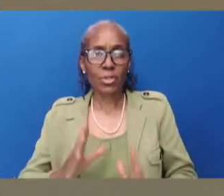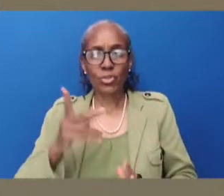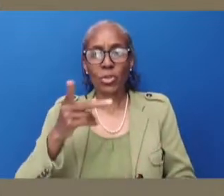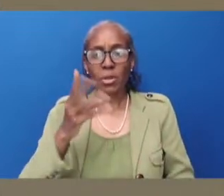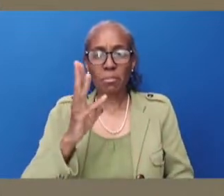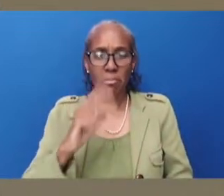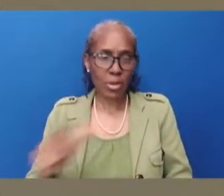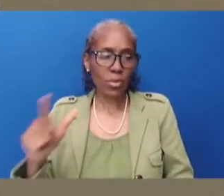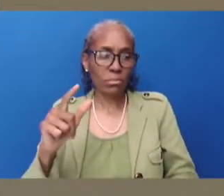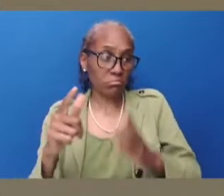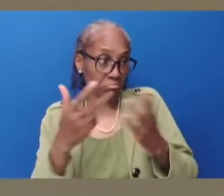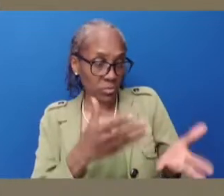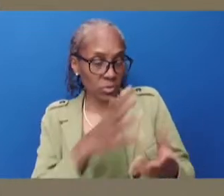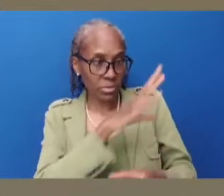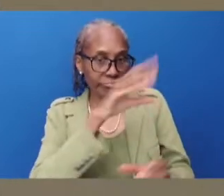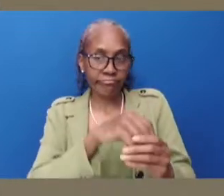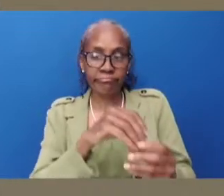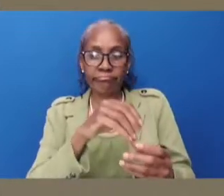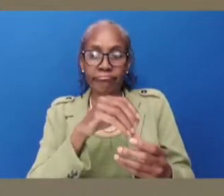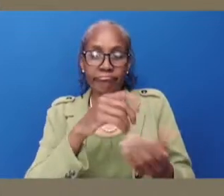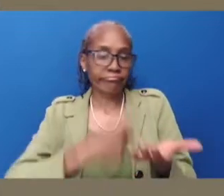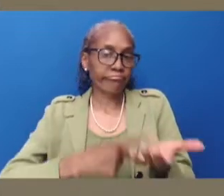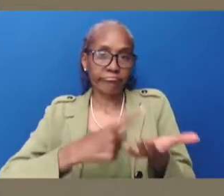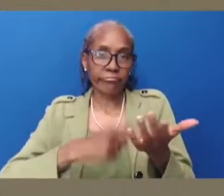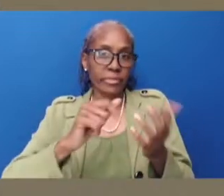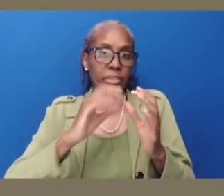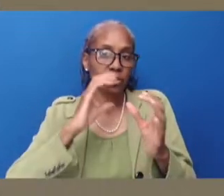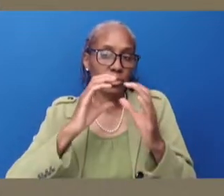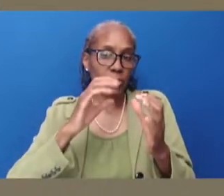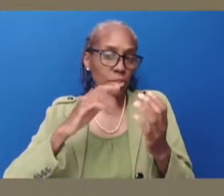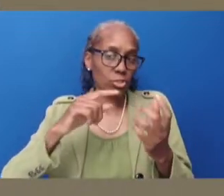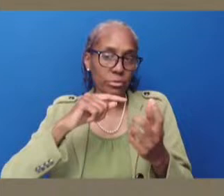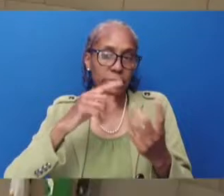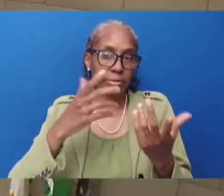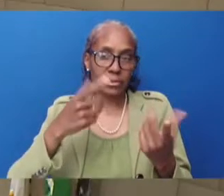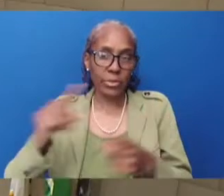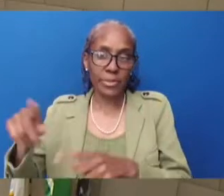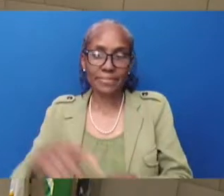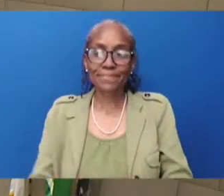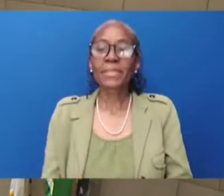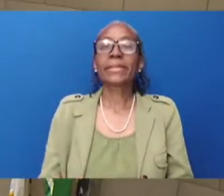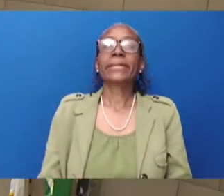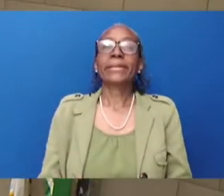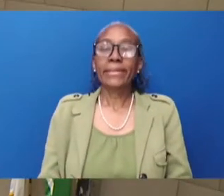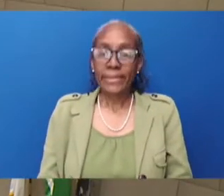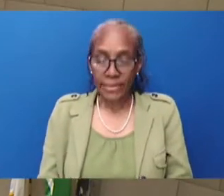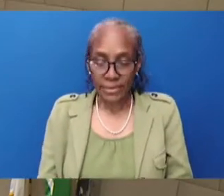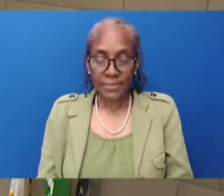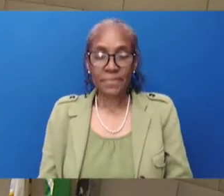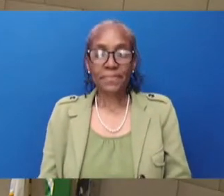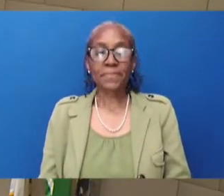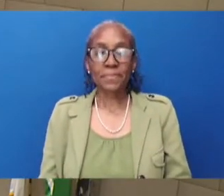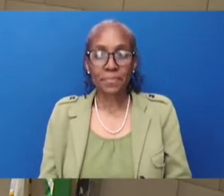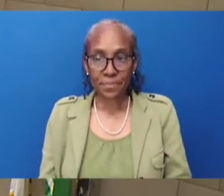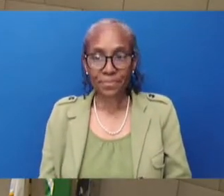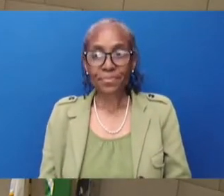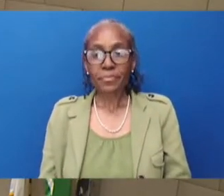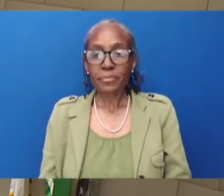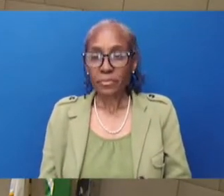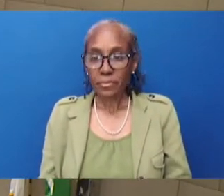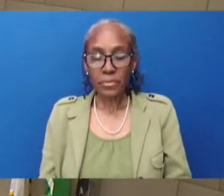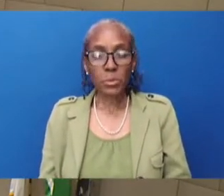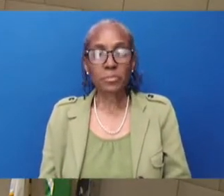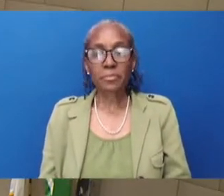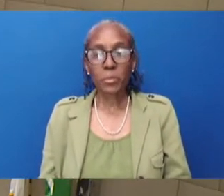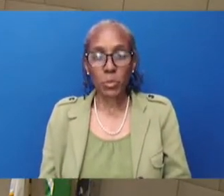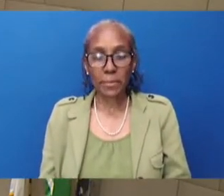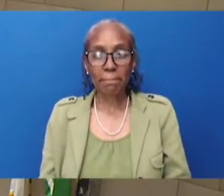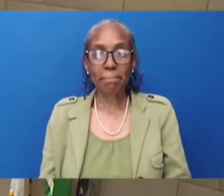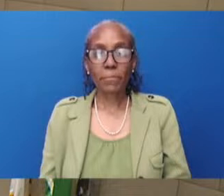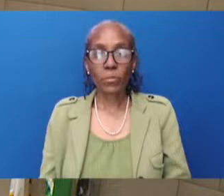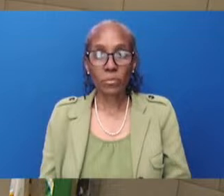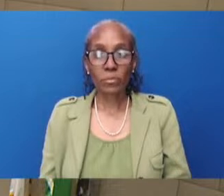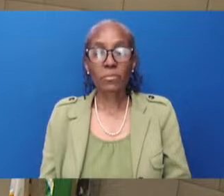LET ME GIVE SPACE TO